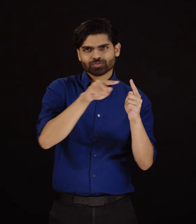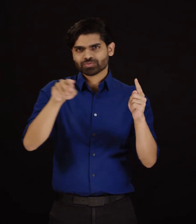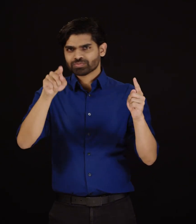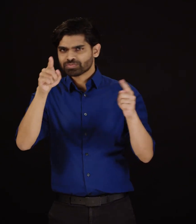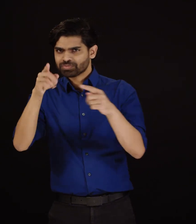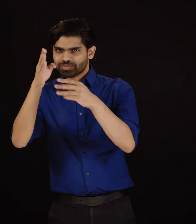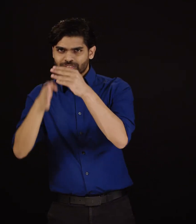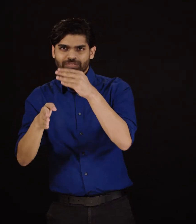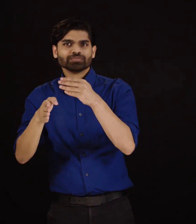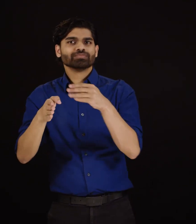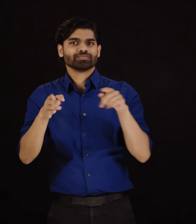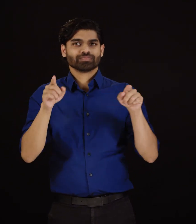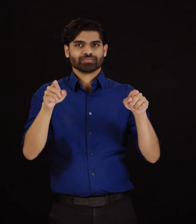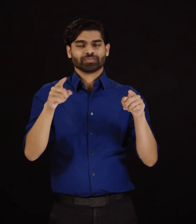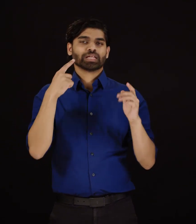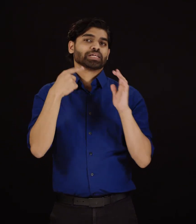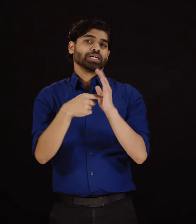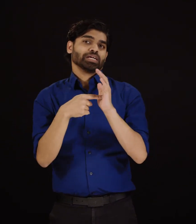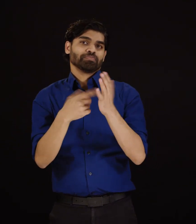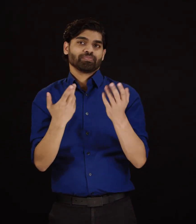it varies by service provider.